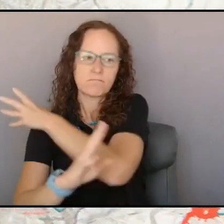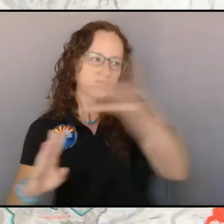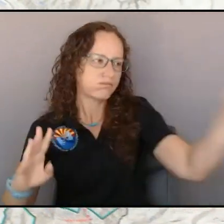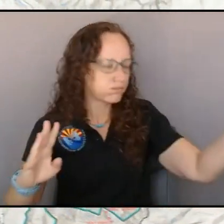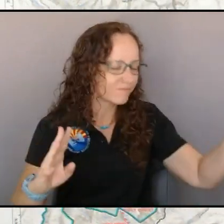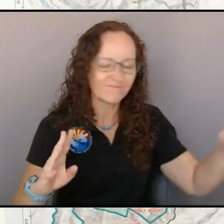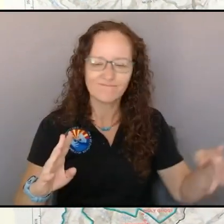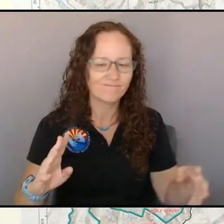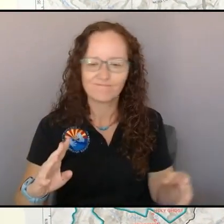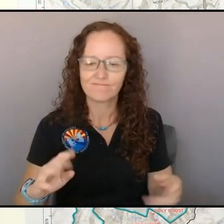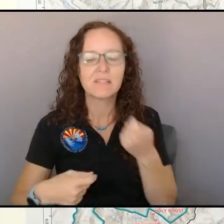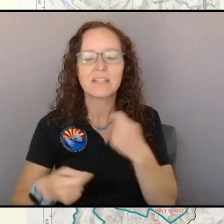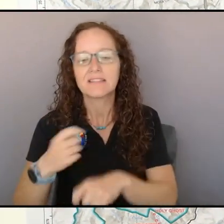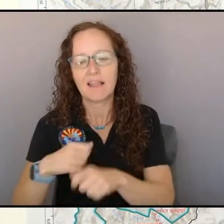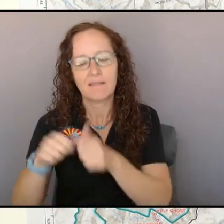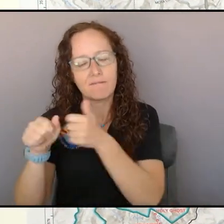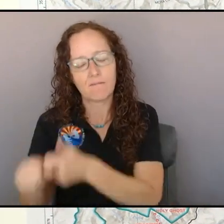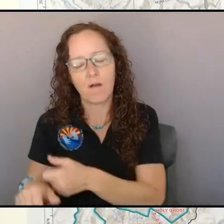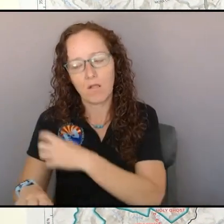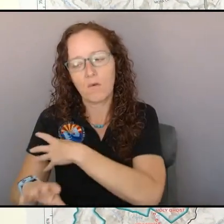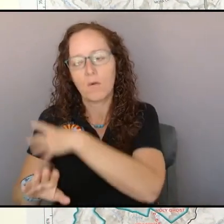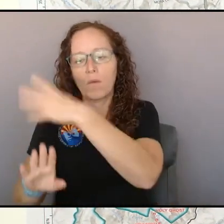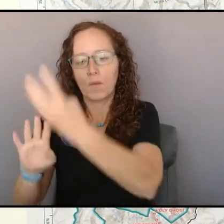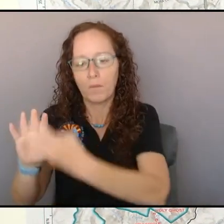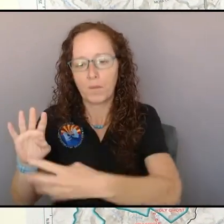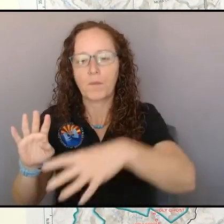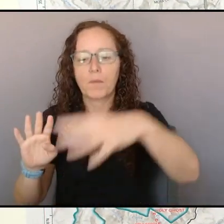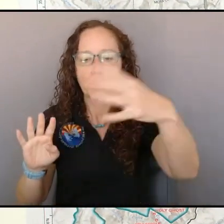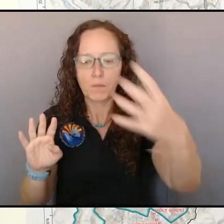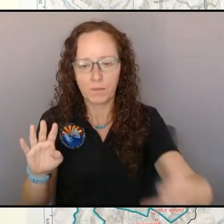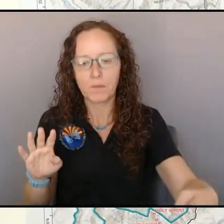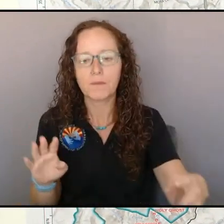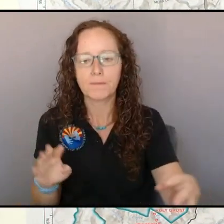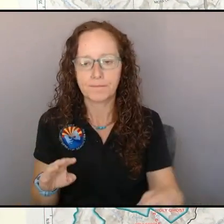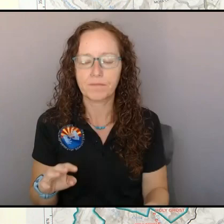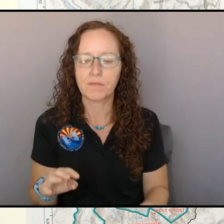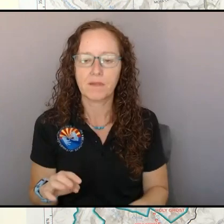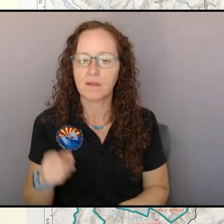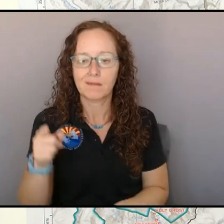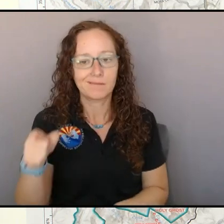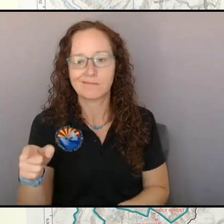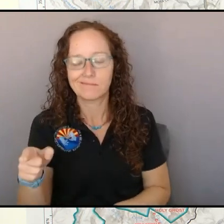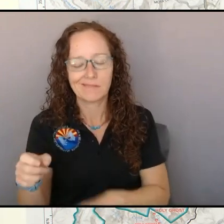is a little bit more removed from that high pressure, it's going to want to follow those slopes and that's kind of why